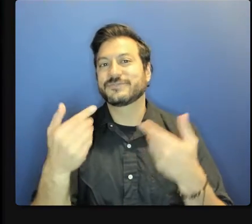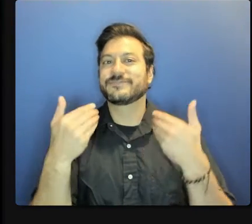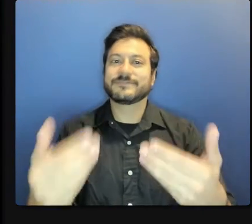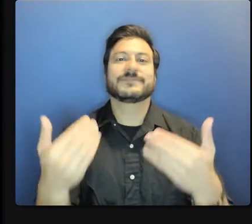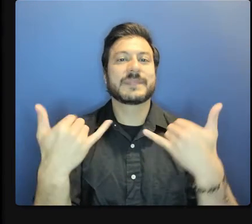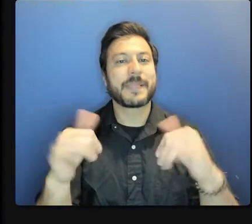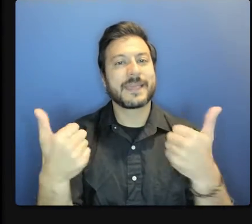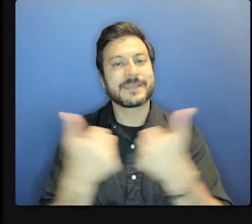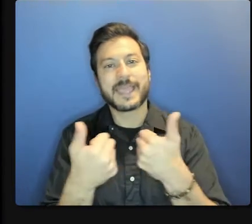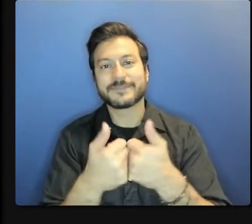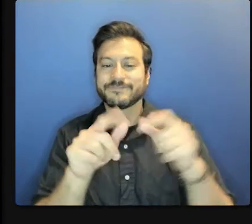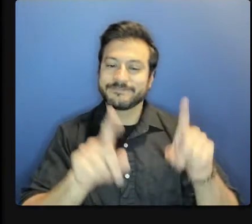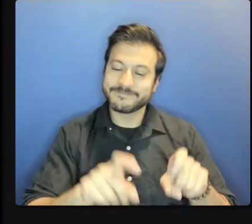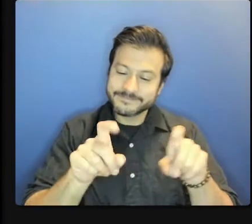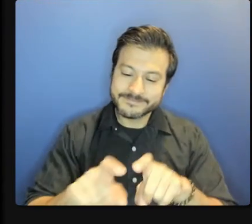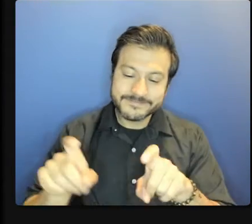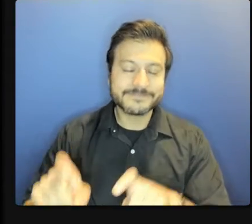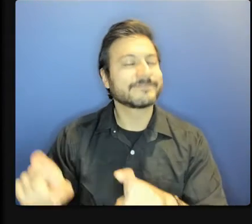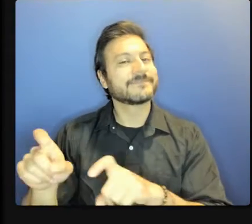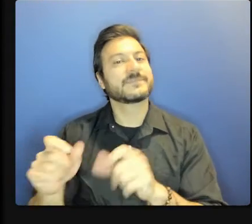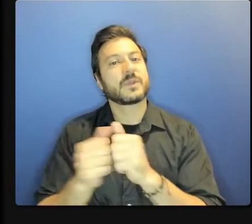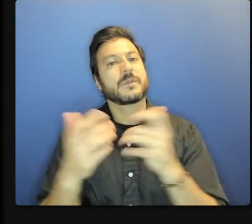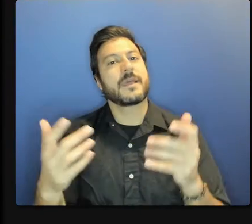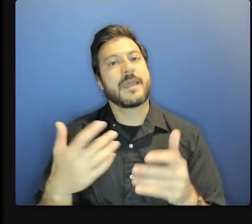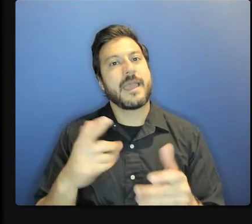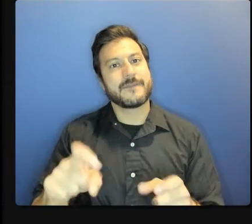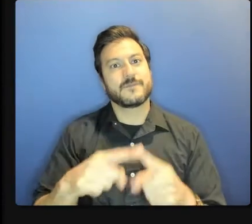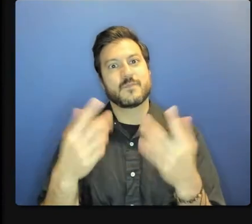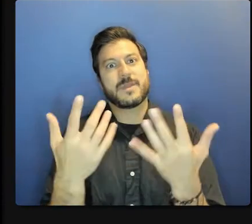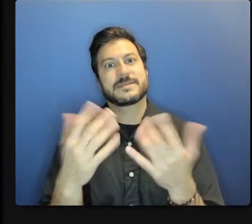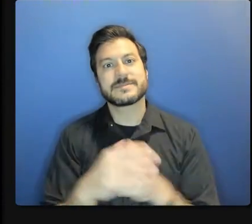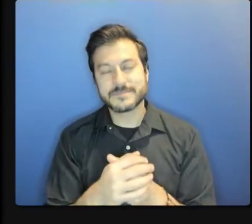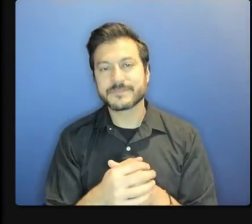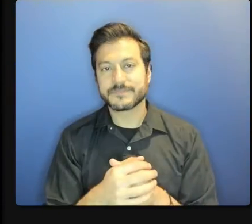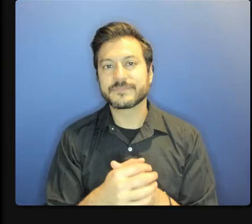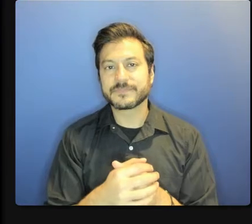they can just play games and try them out in succession without having to wait.